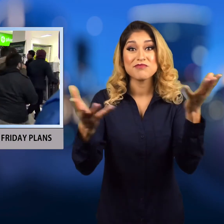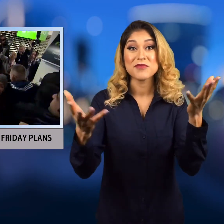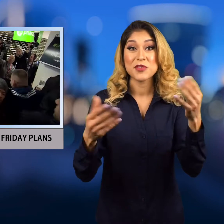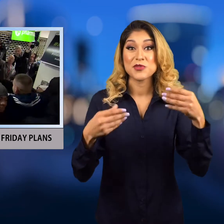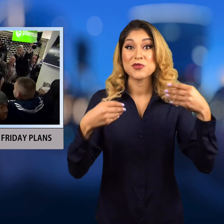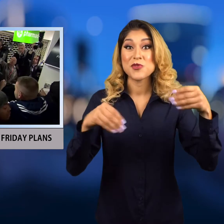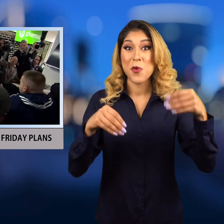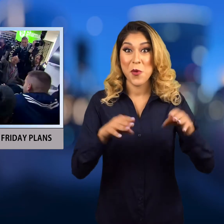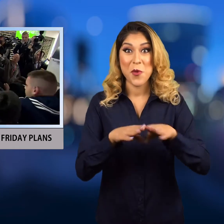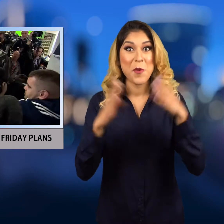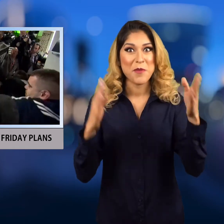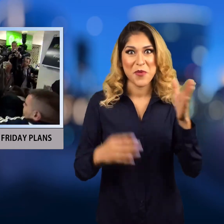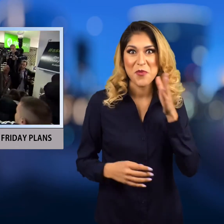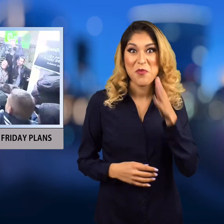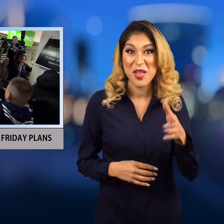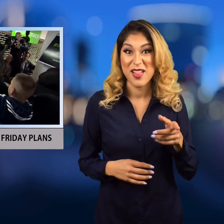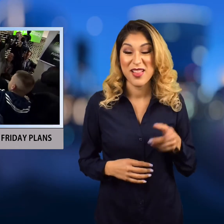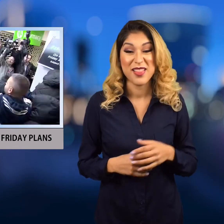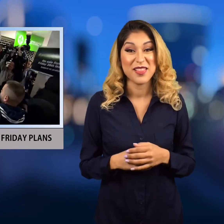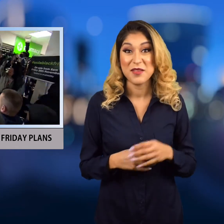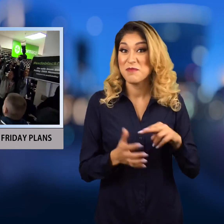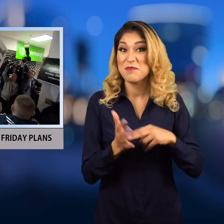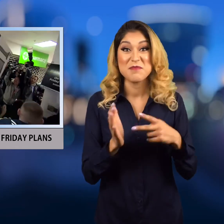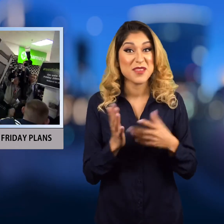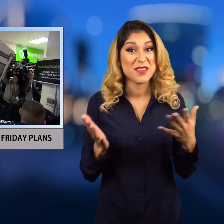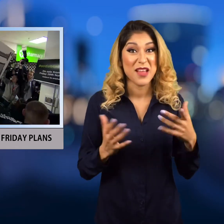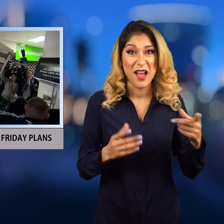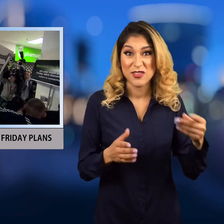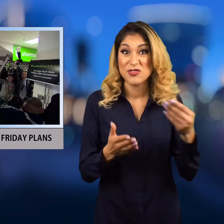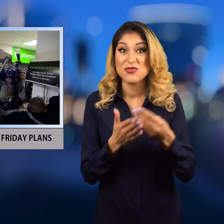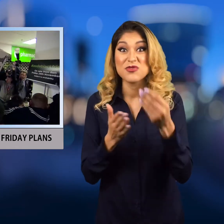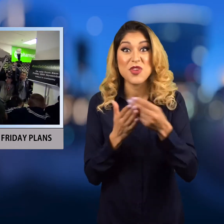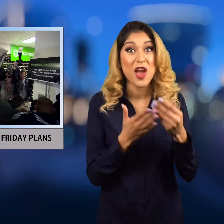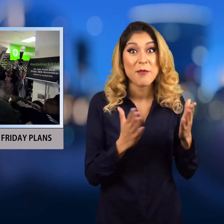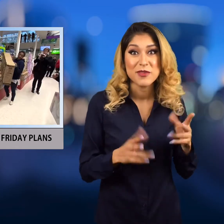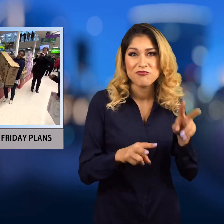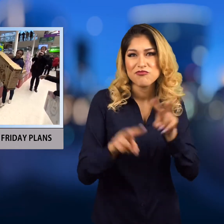it will be open on Thanksgiving Day. That means eager shoppers